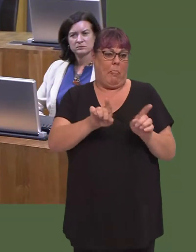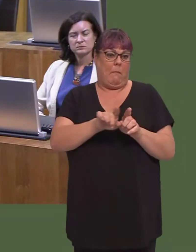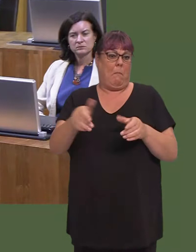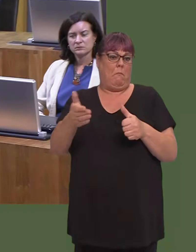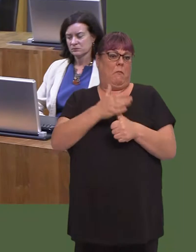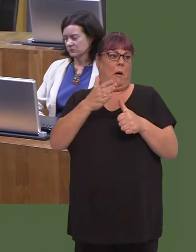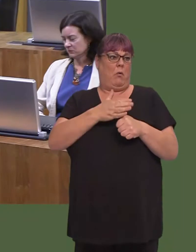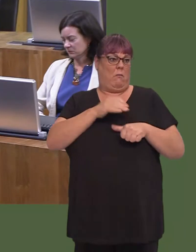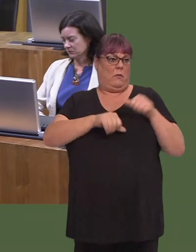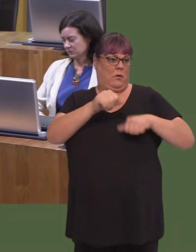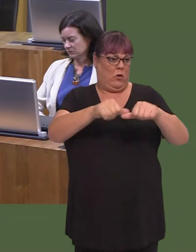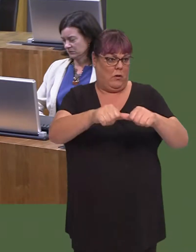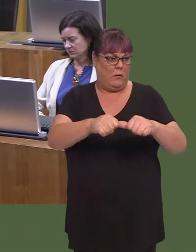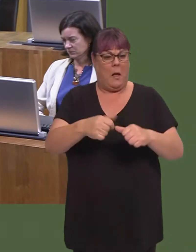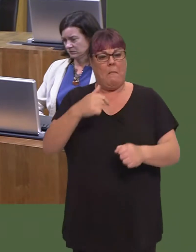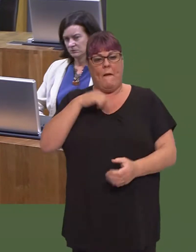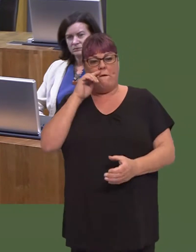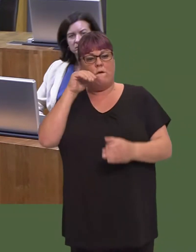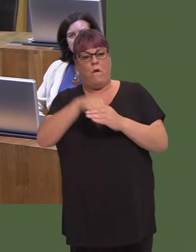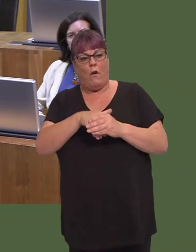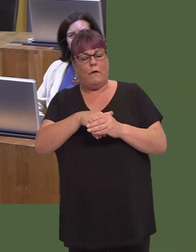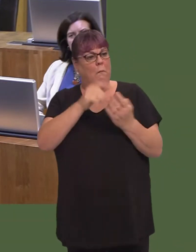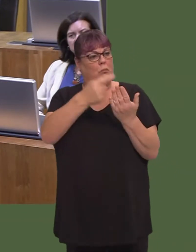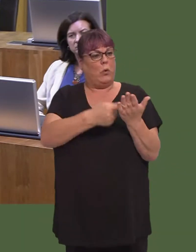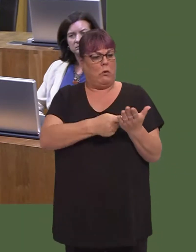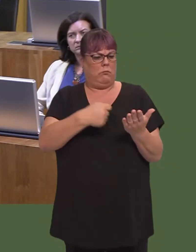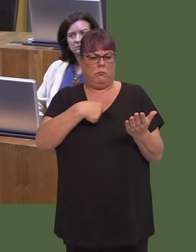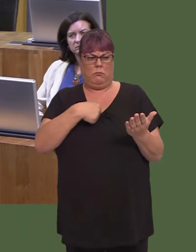and a half years. What is there to show for your staged improvement and transformation